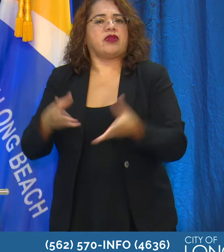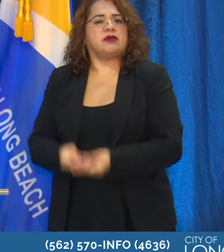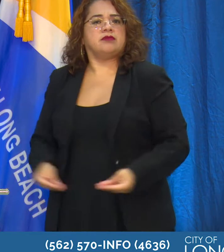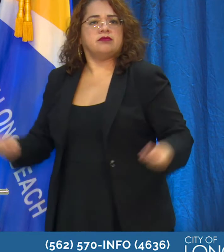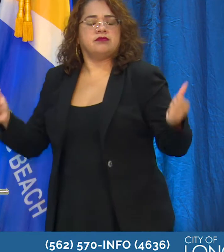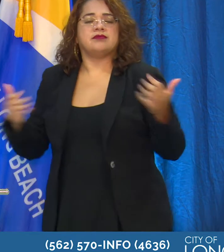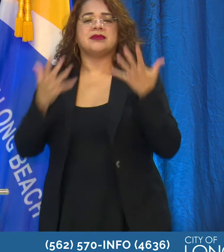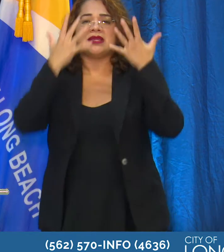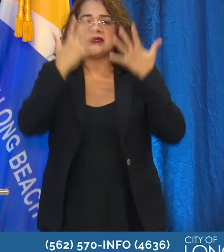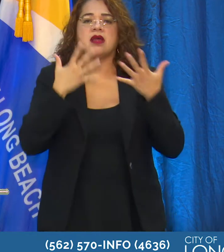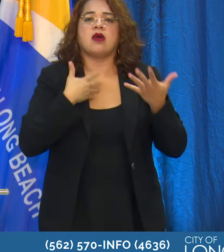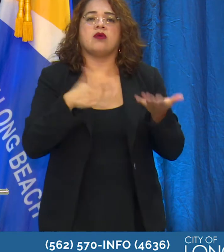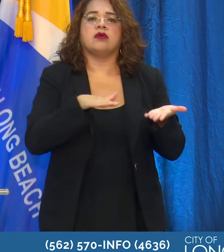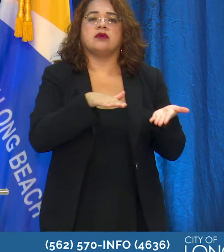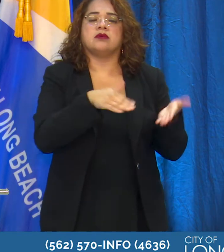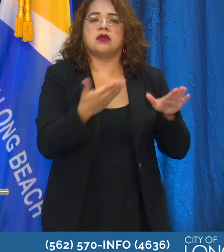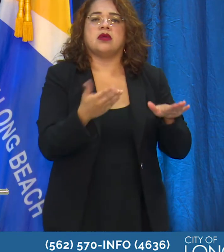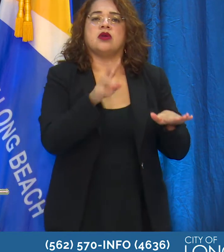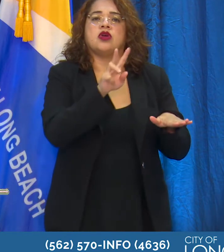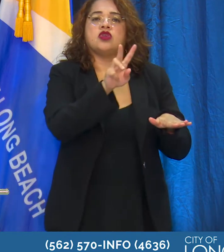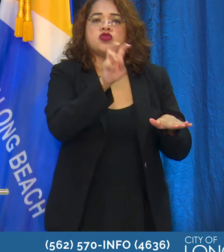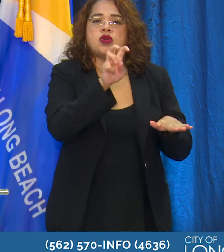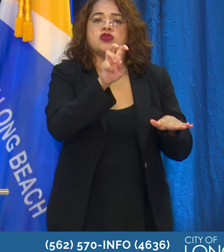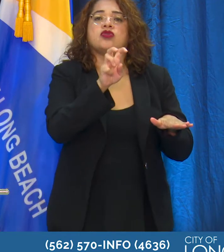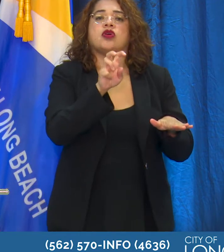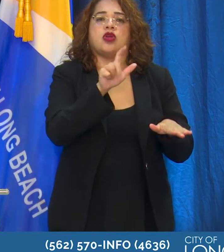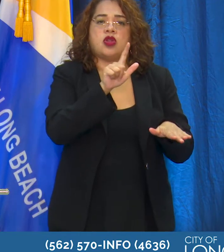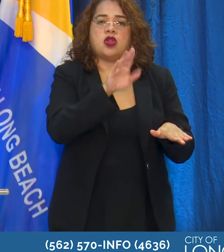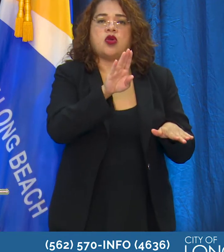Sadly we have lost 200 Long Beach residents to COVID-19.